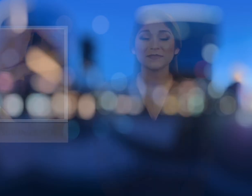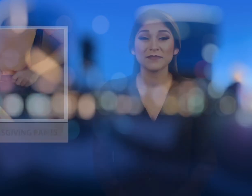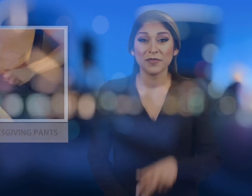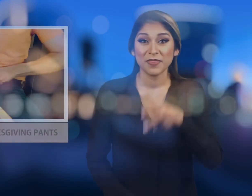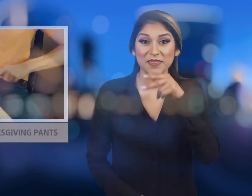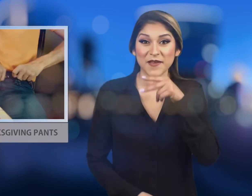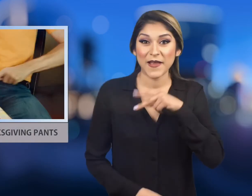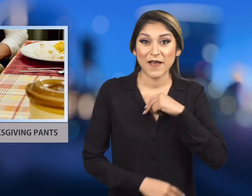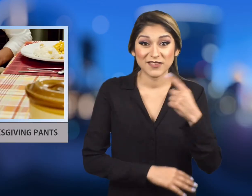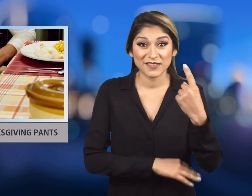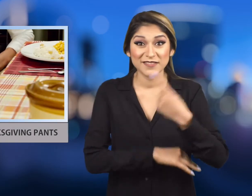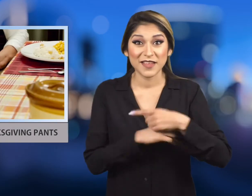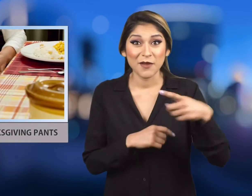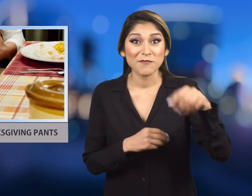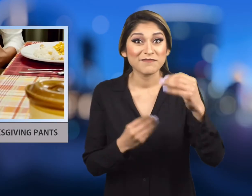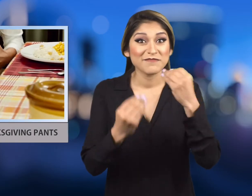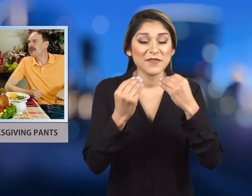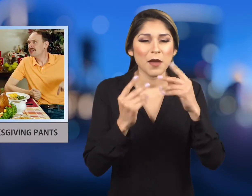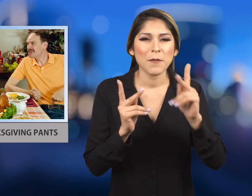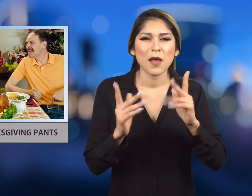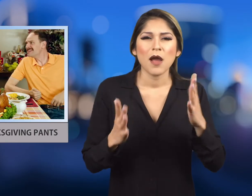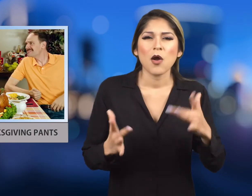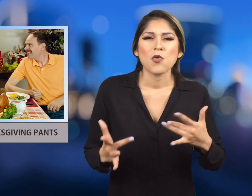Thanksgiving just got a little easier for people who like